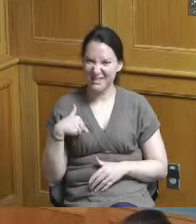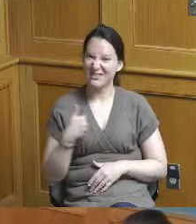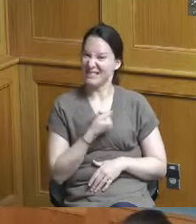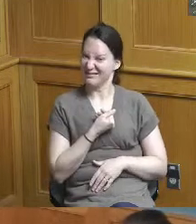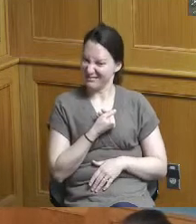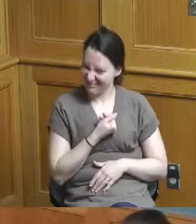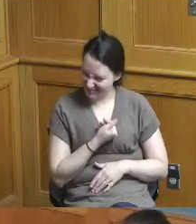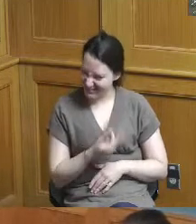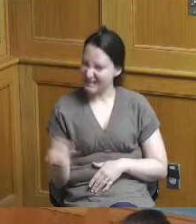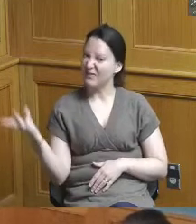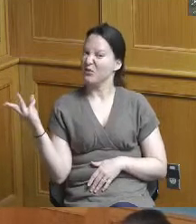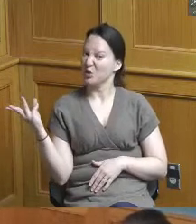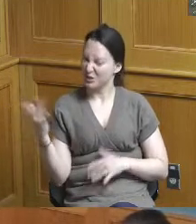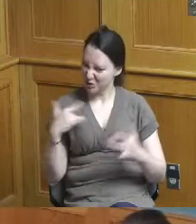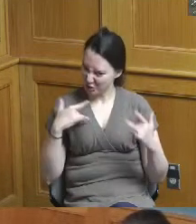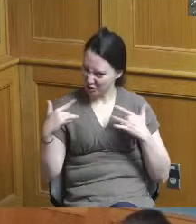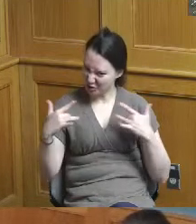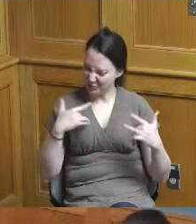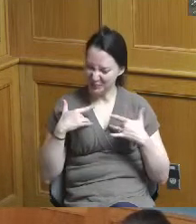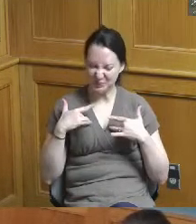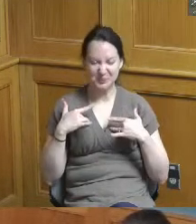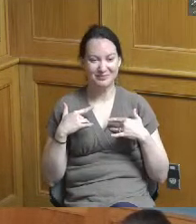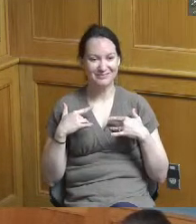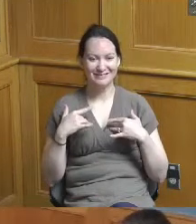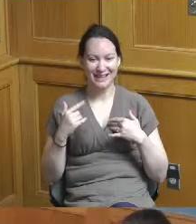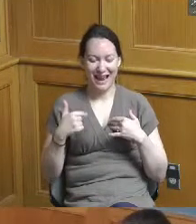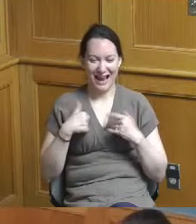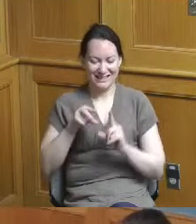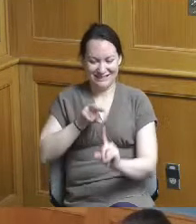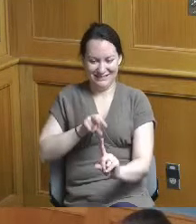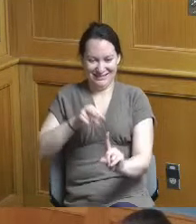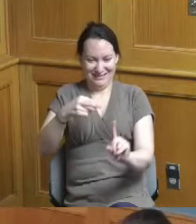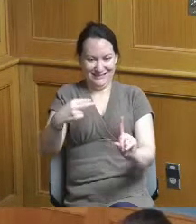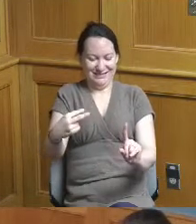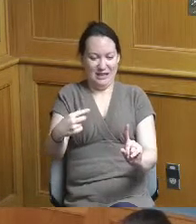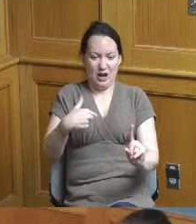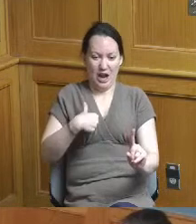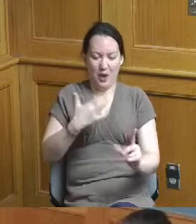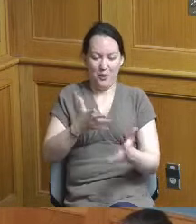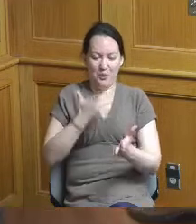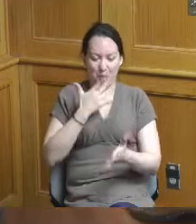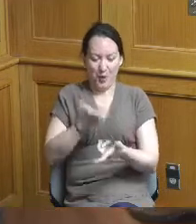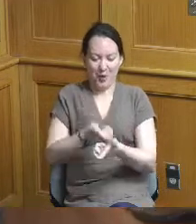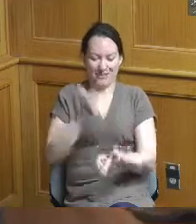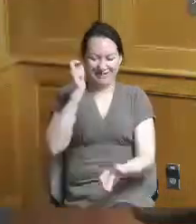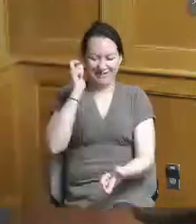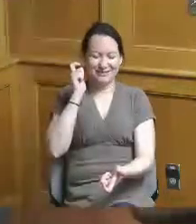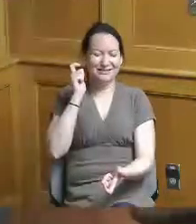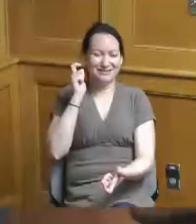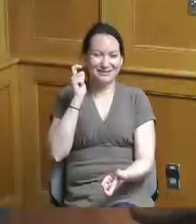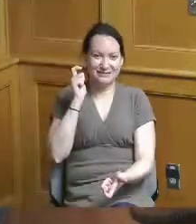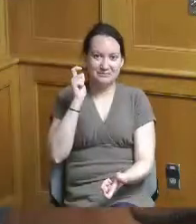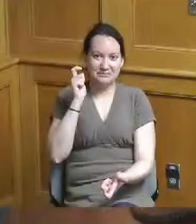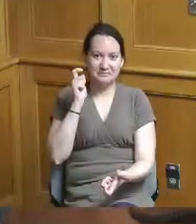because I don't look at things and I want us to kind of get away from looking at things in silos